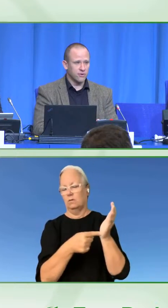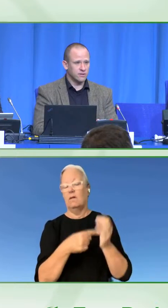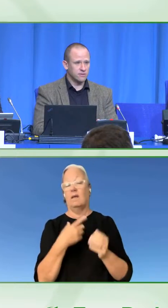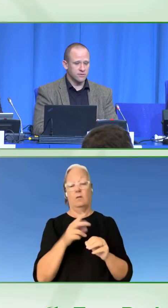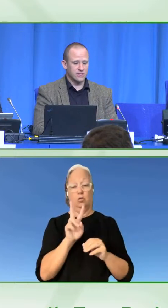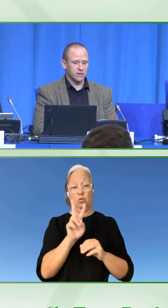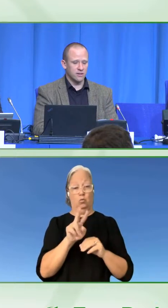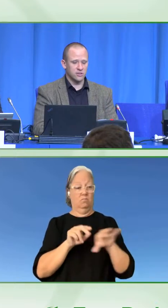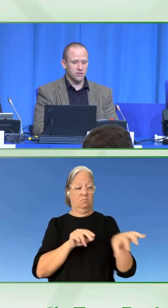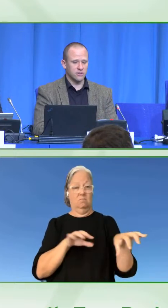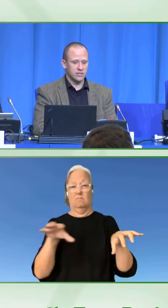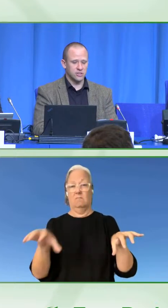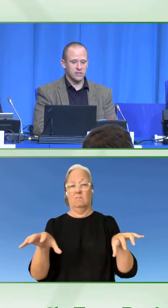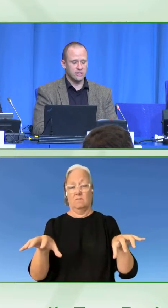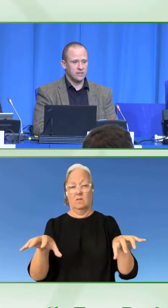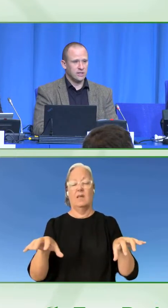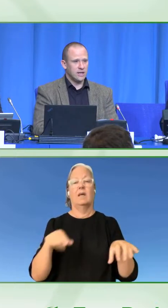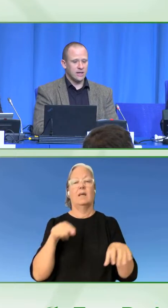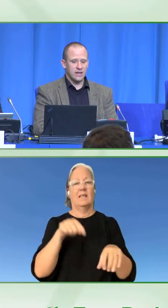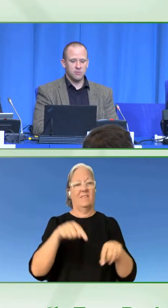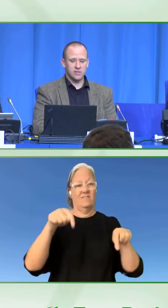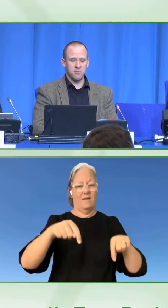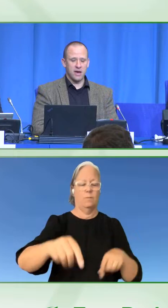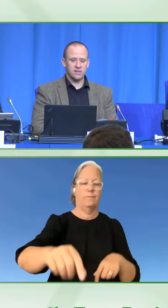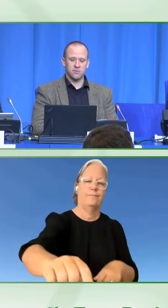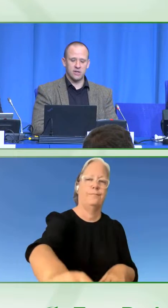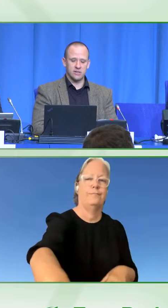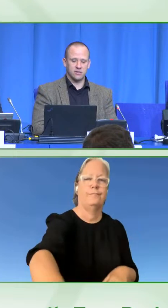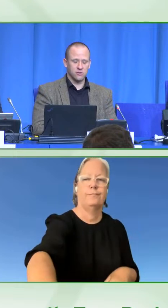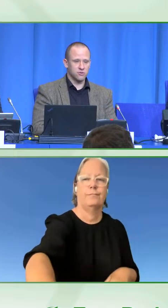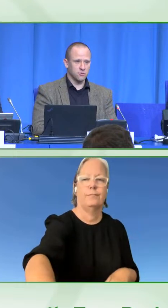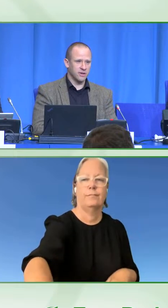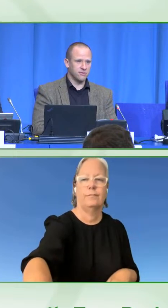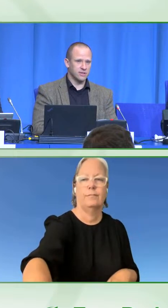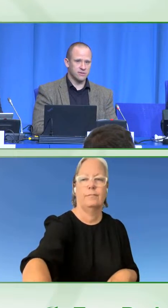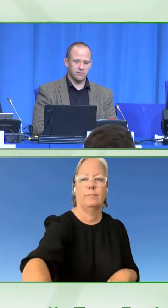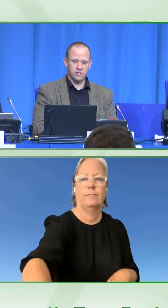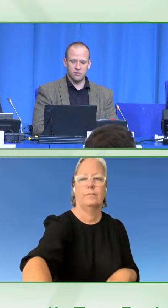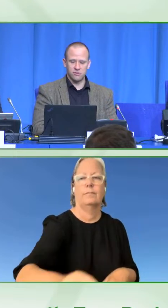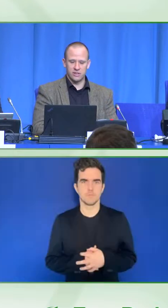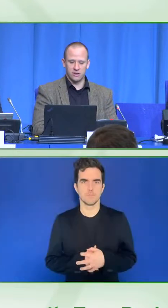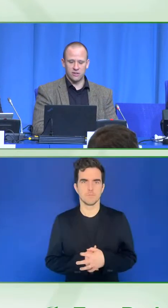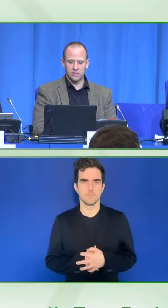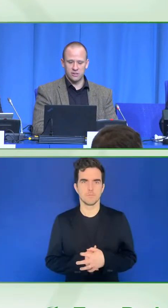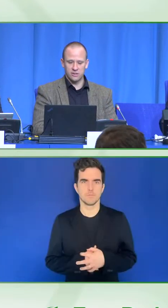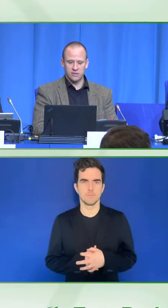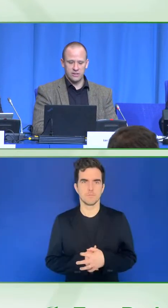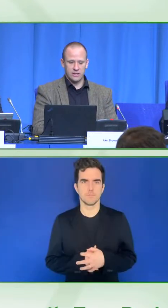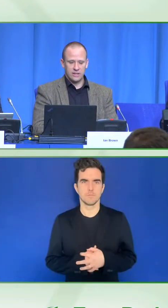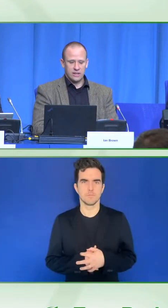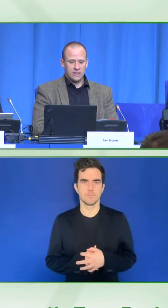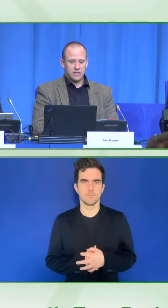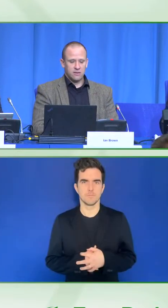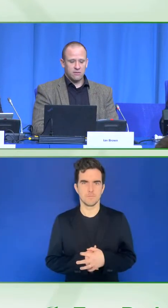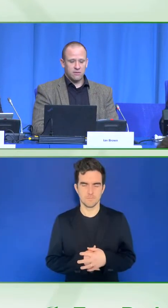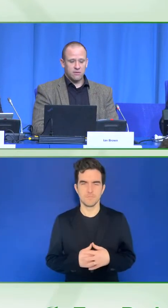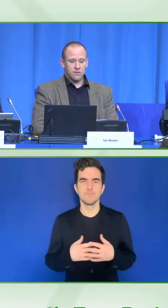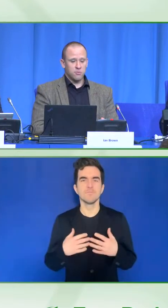Good morning. I am the